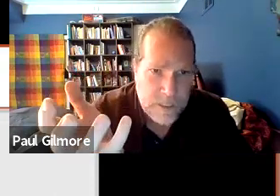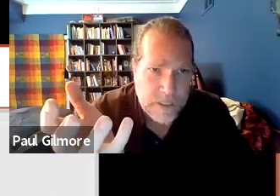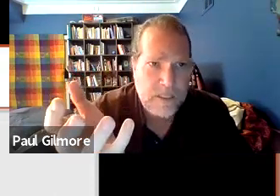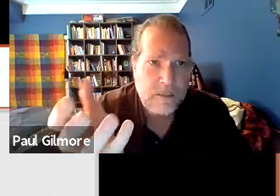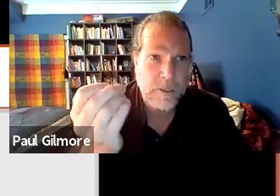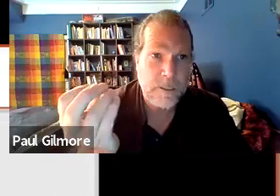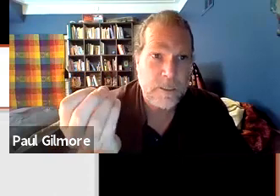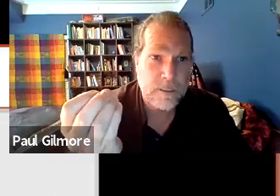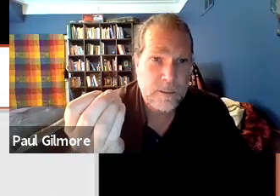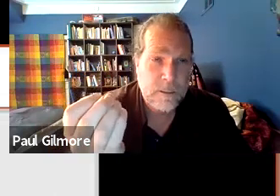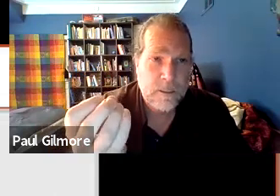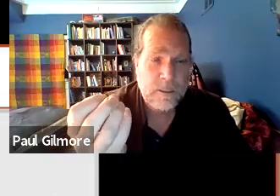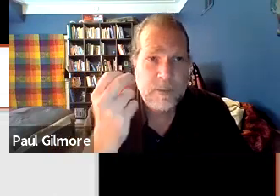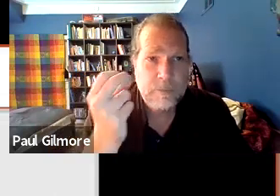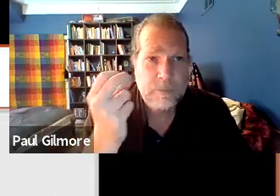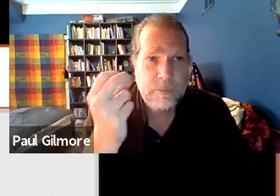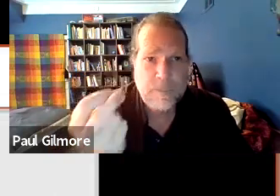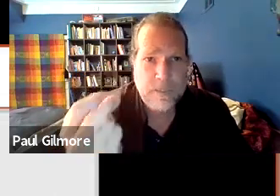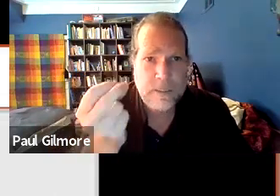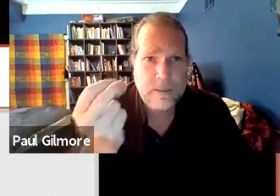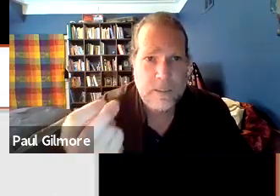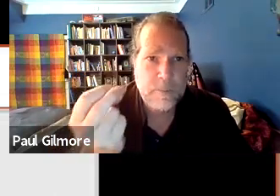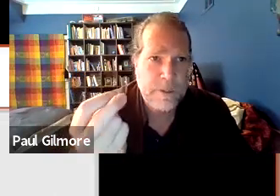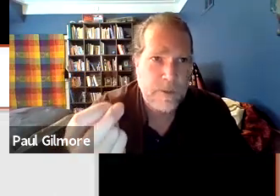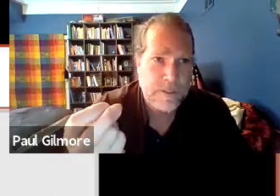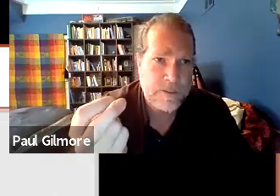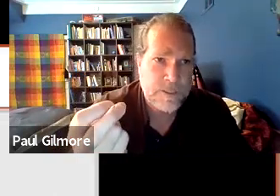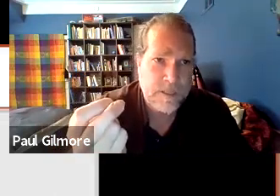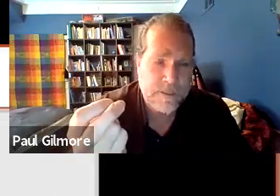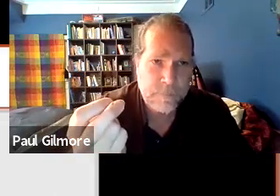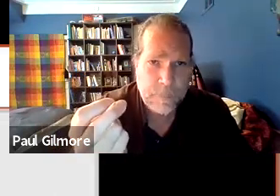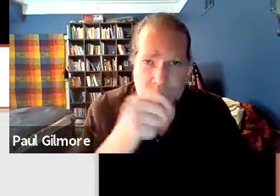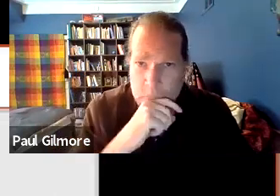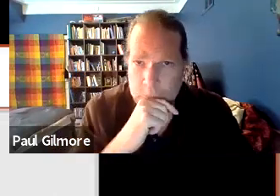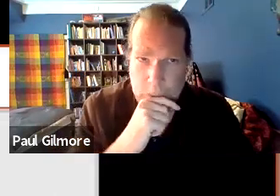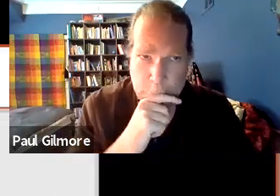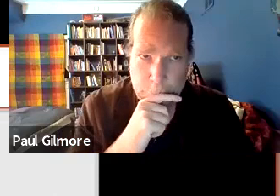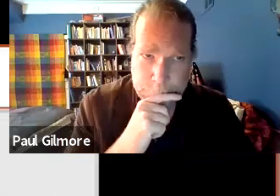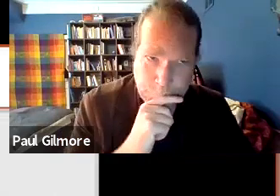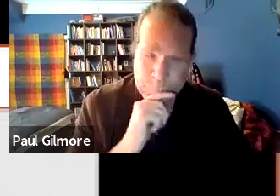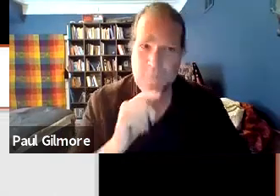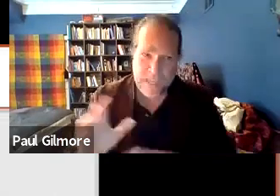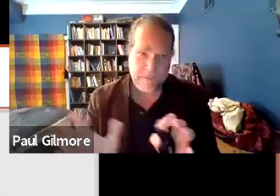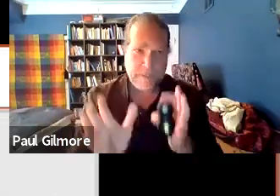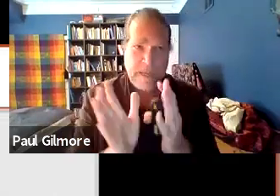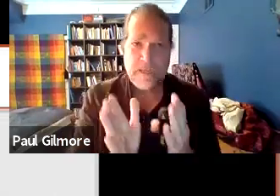million a year, people obtaining legal permanent resident status. If I can make a